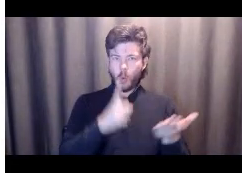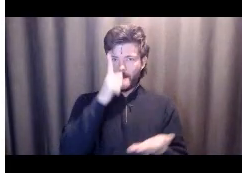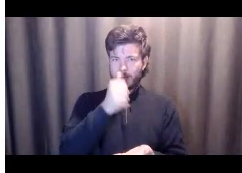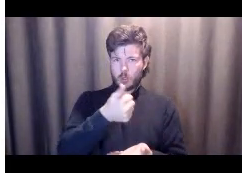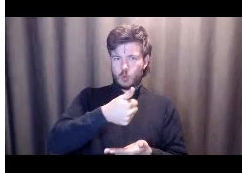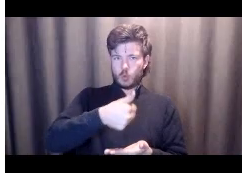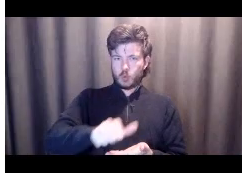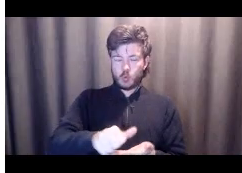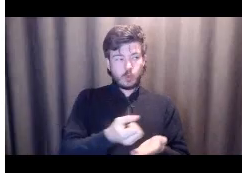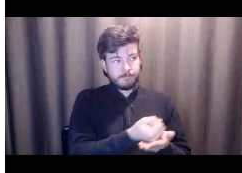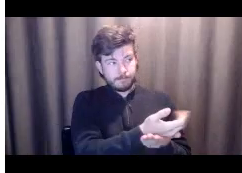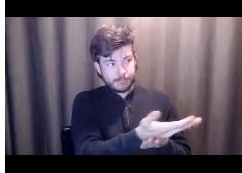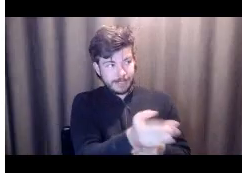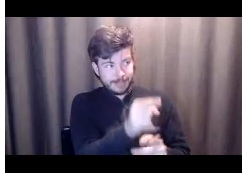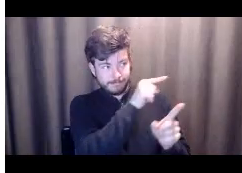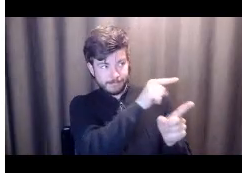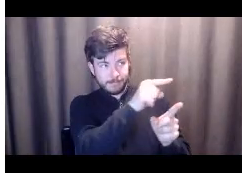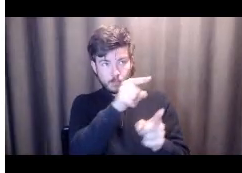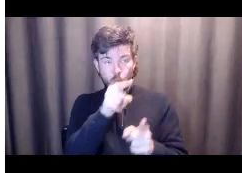included in their plan.